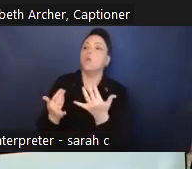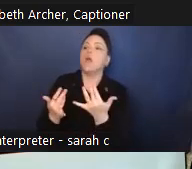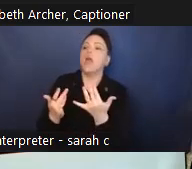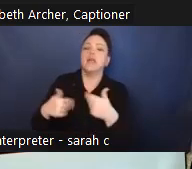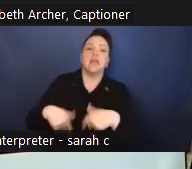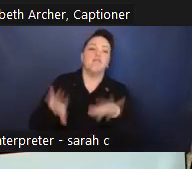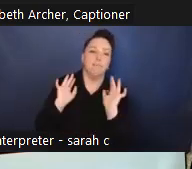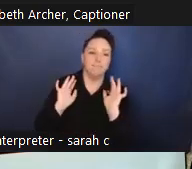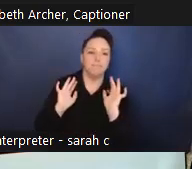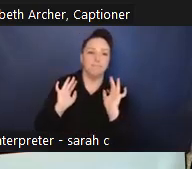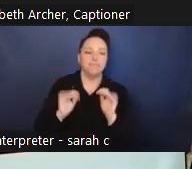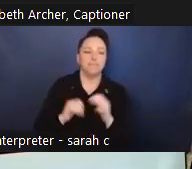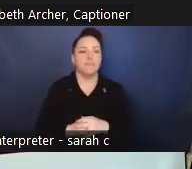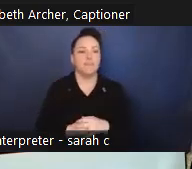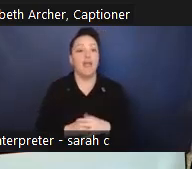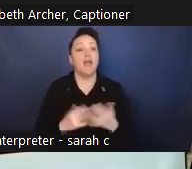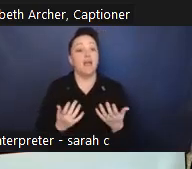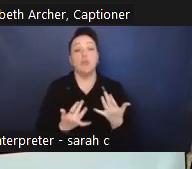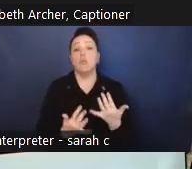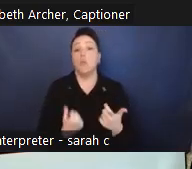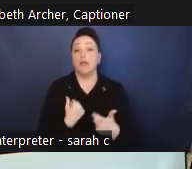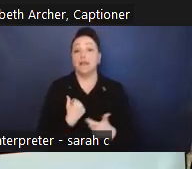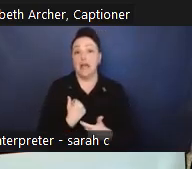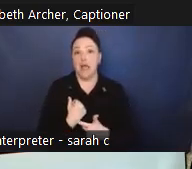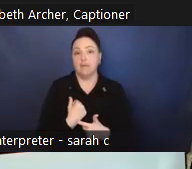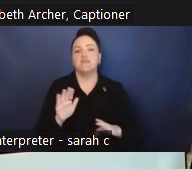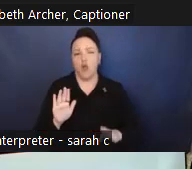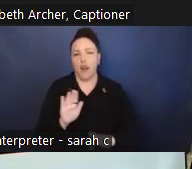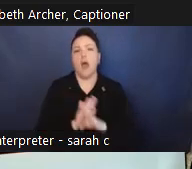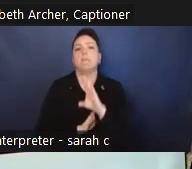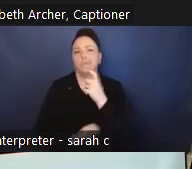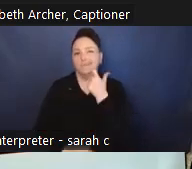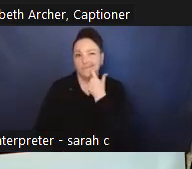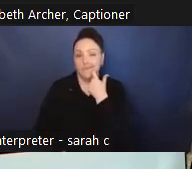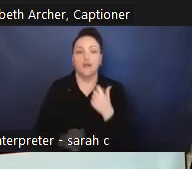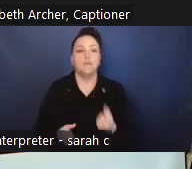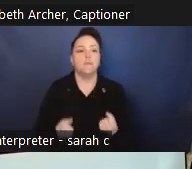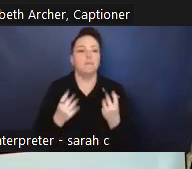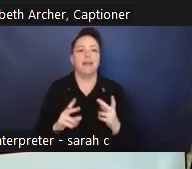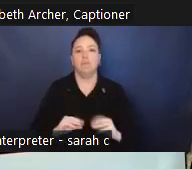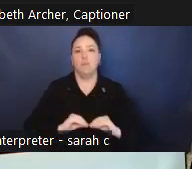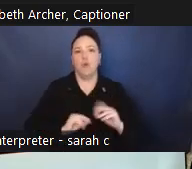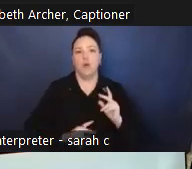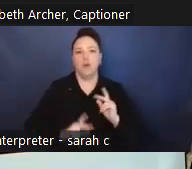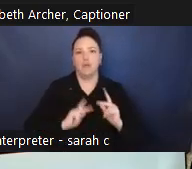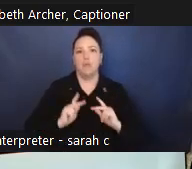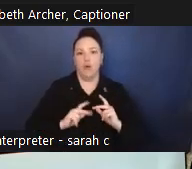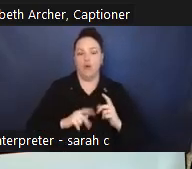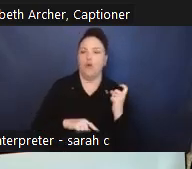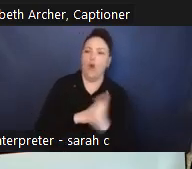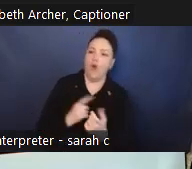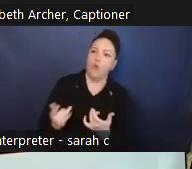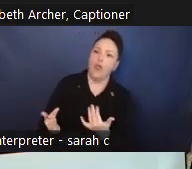is the wait. A lot more people are calling and it sucked. My pro tip is always call early in the